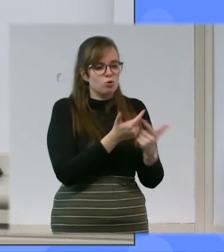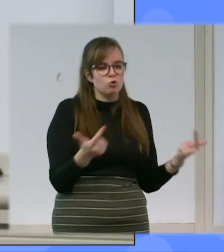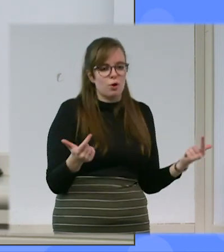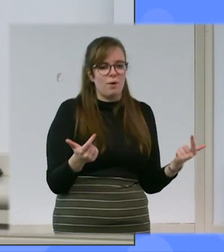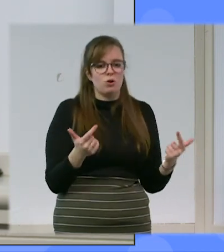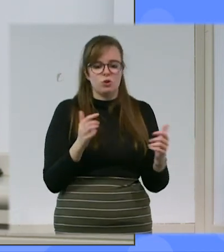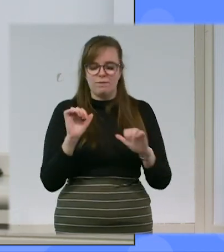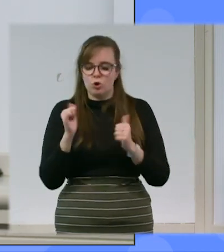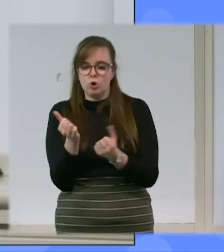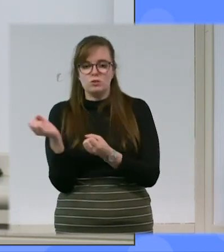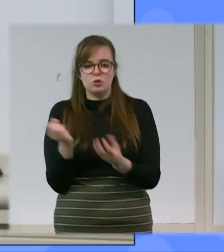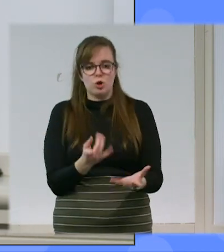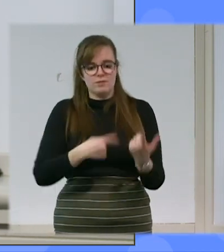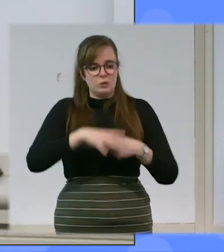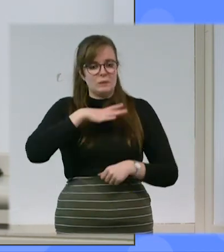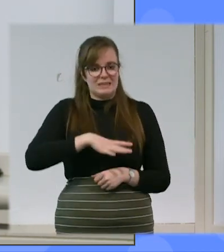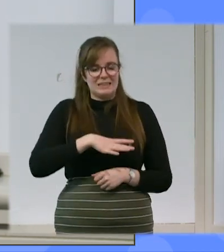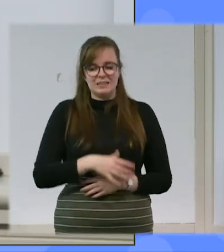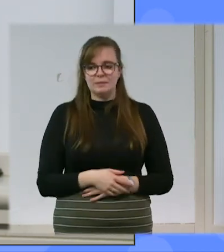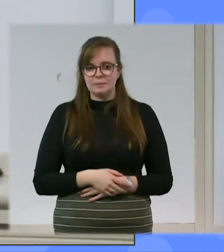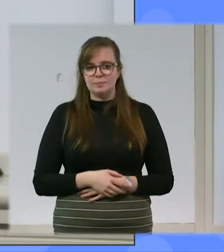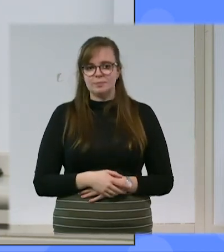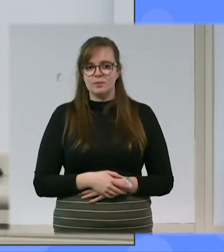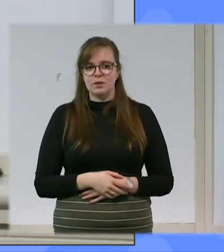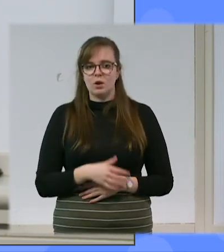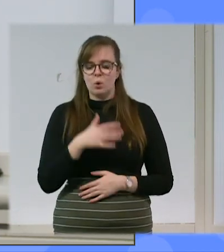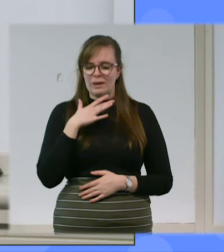services that we require we need to embrace some business models that put